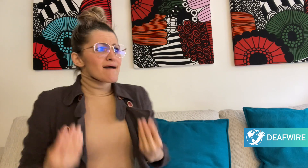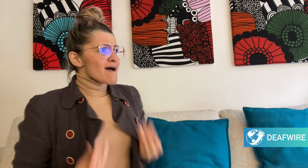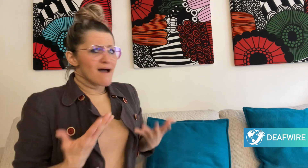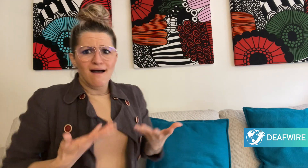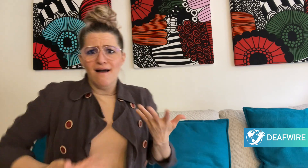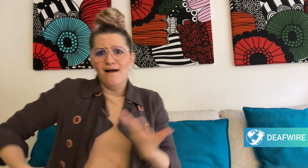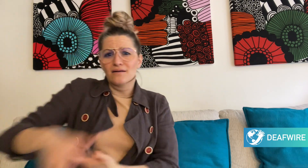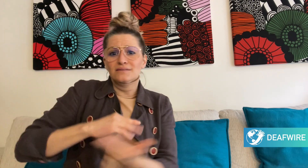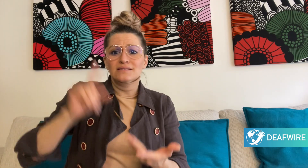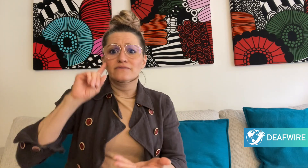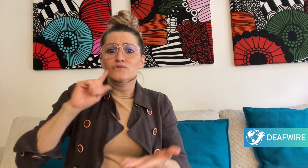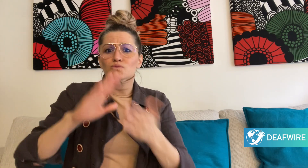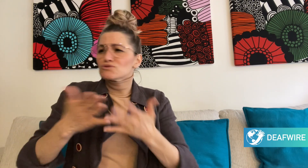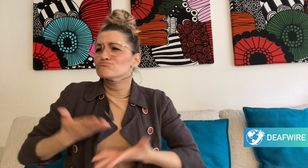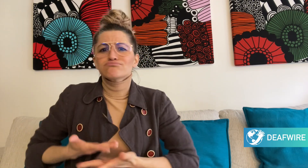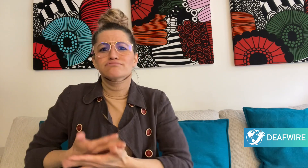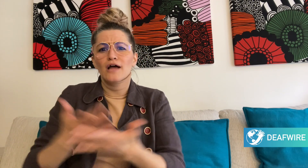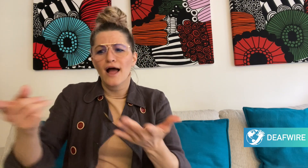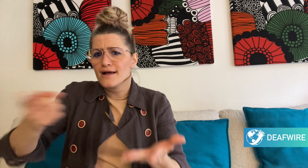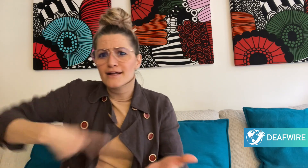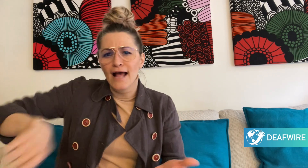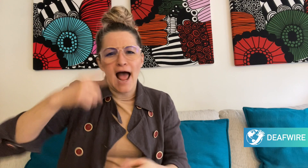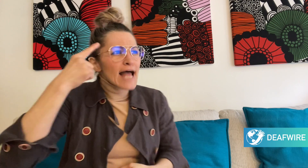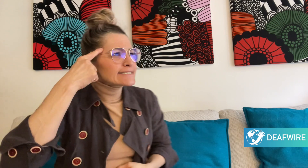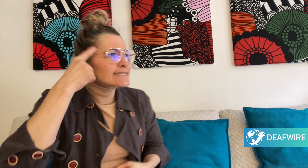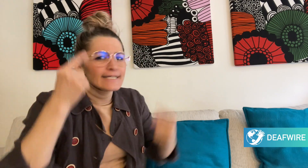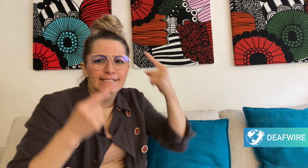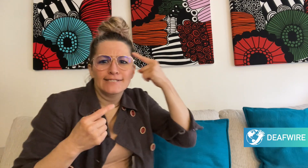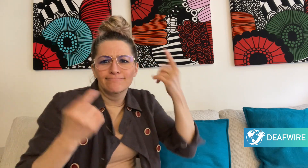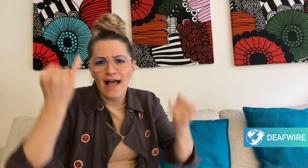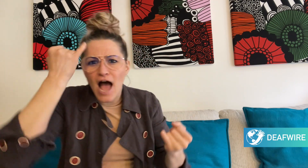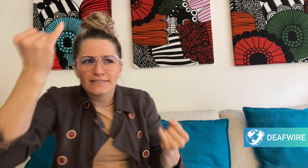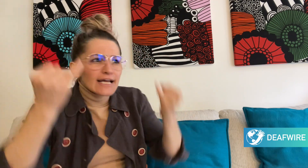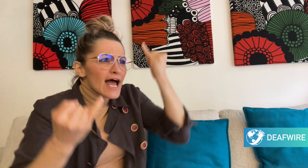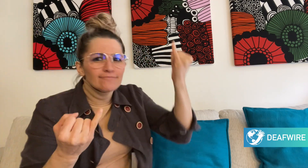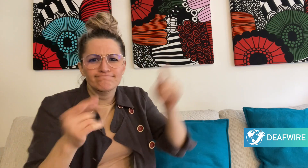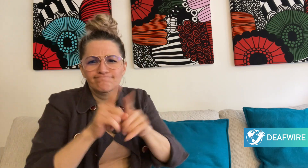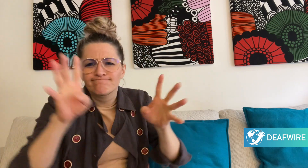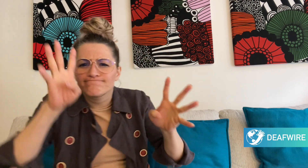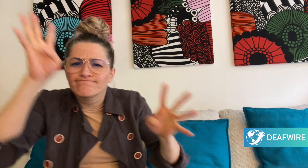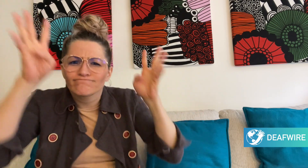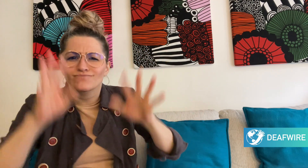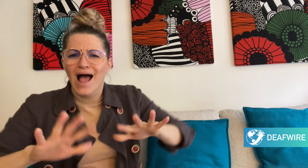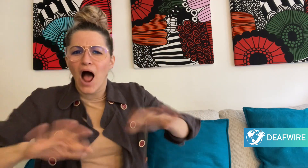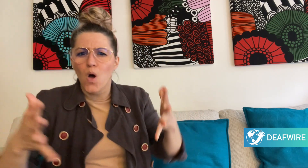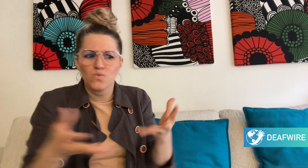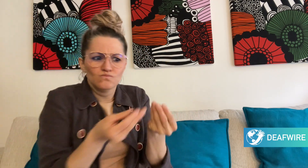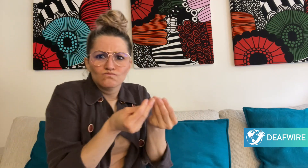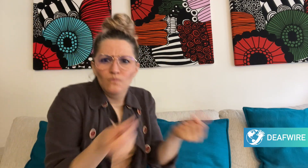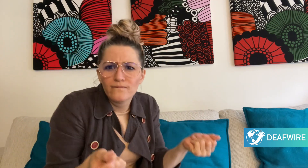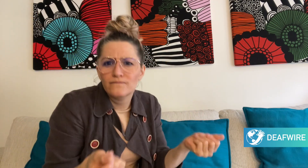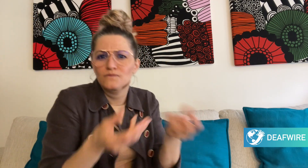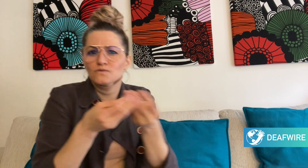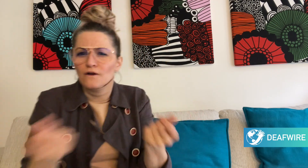for Deaf communities as they come up with creative